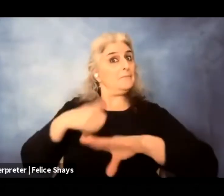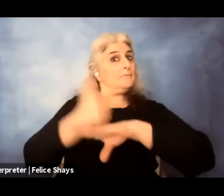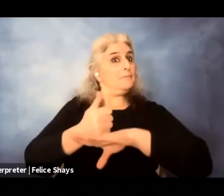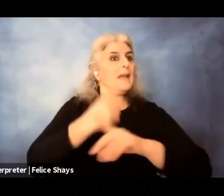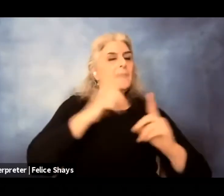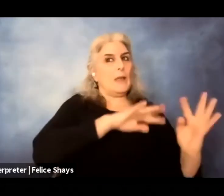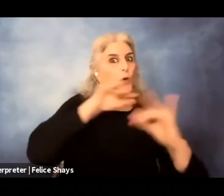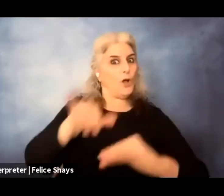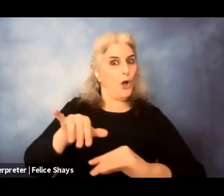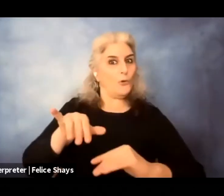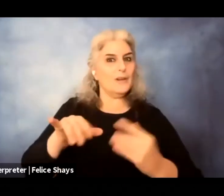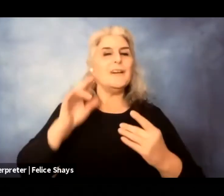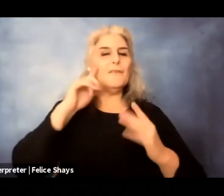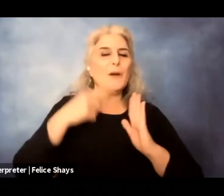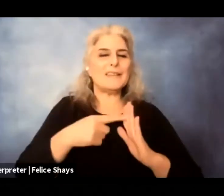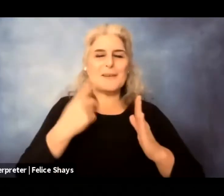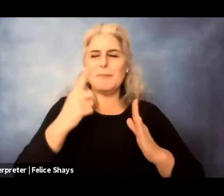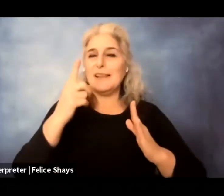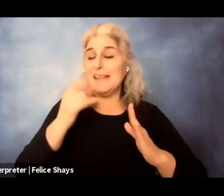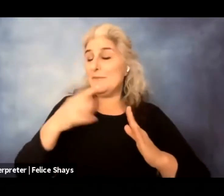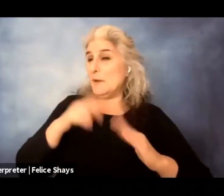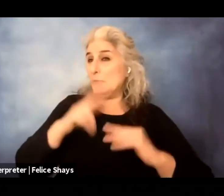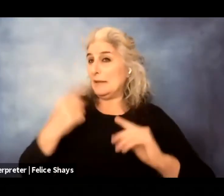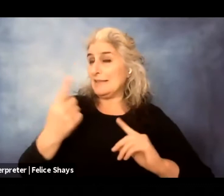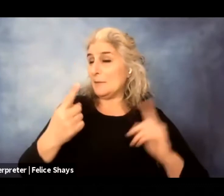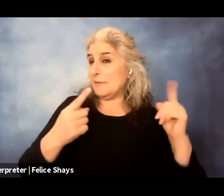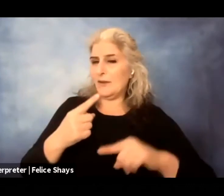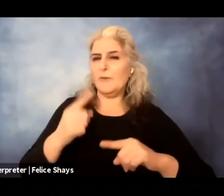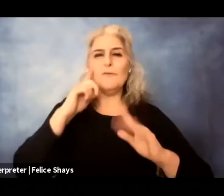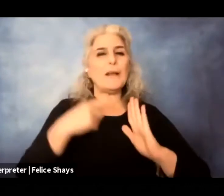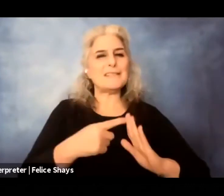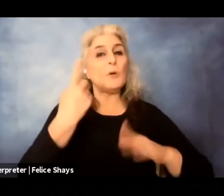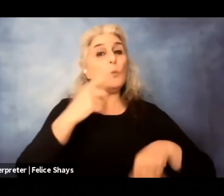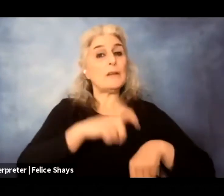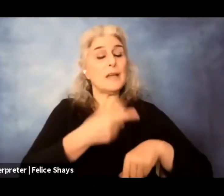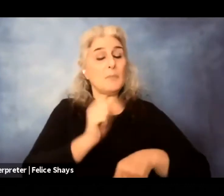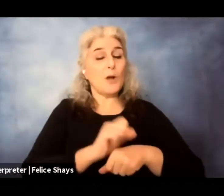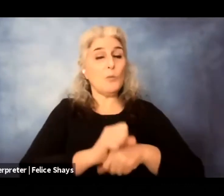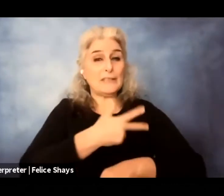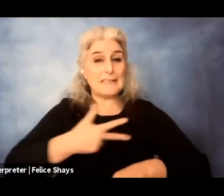on a patient information system in denmark and they said oh we got some building blocks here